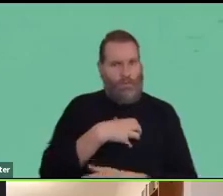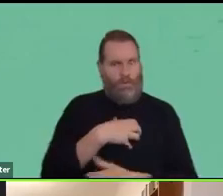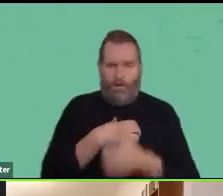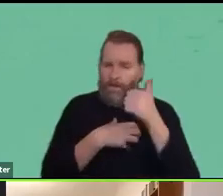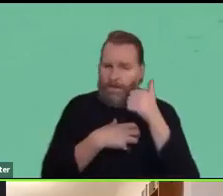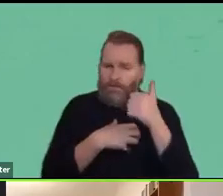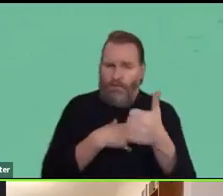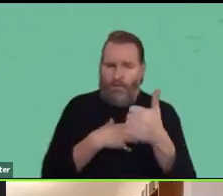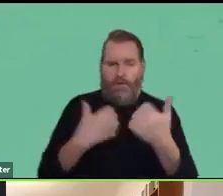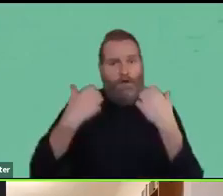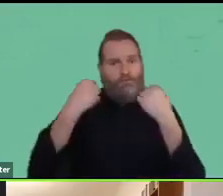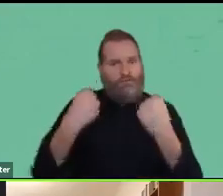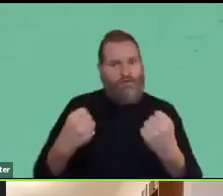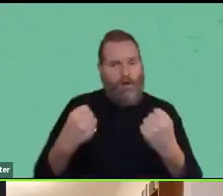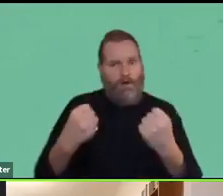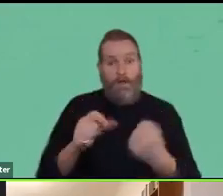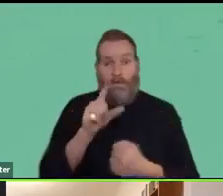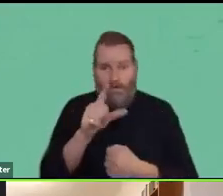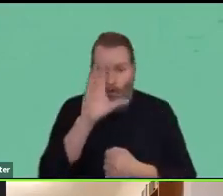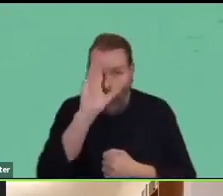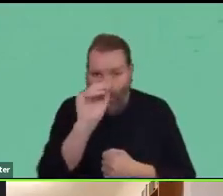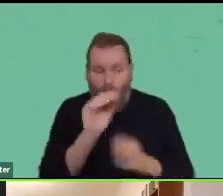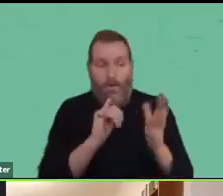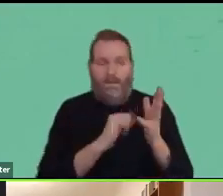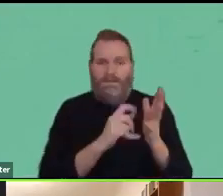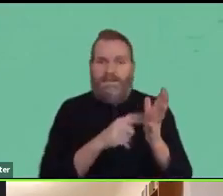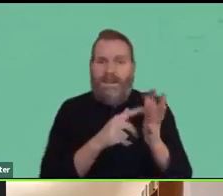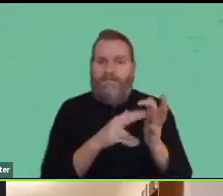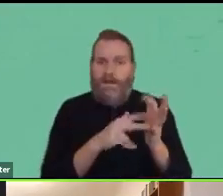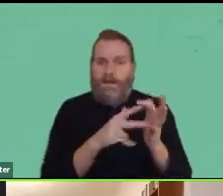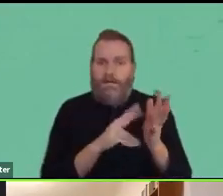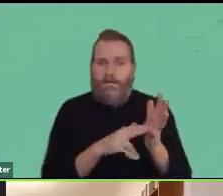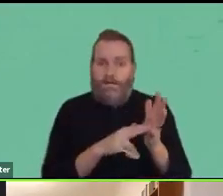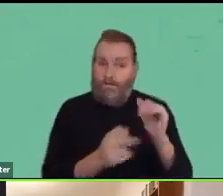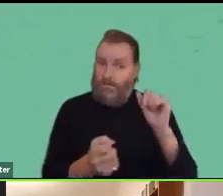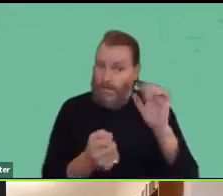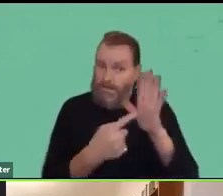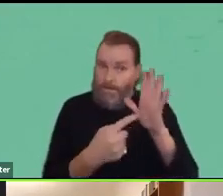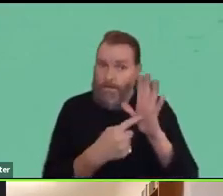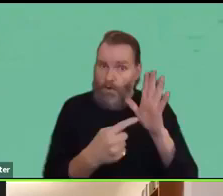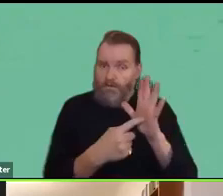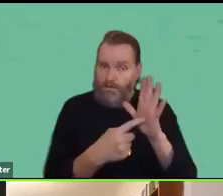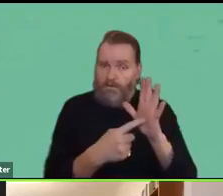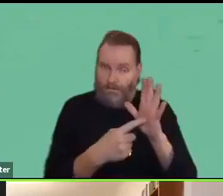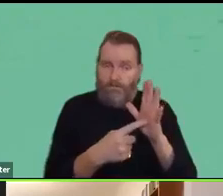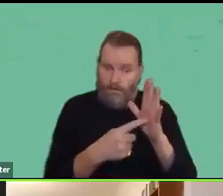so Steven's right to point out that it's a big thing we have to get over if it comes to it but